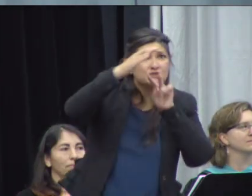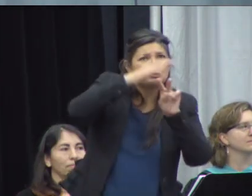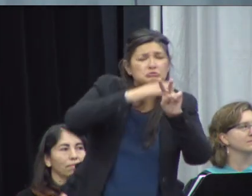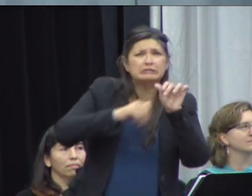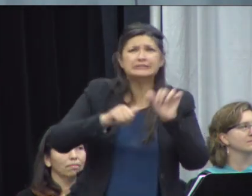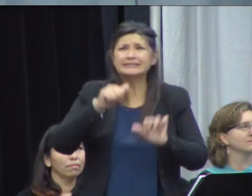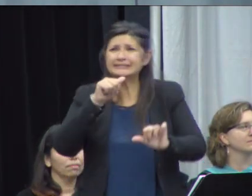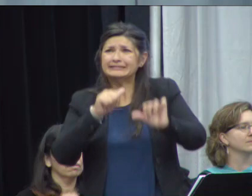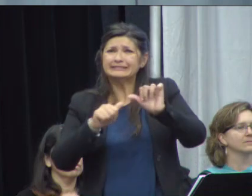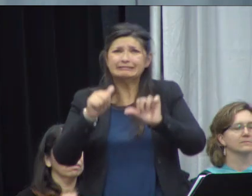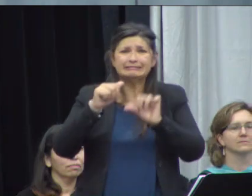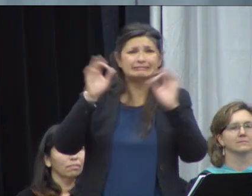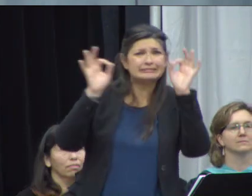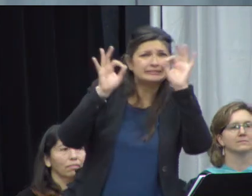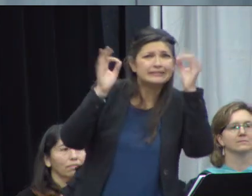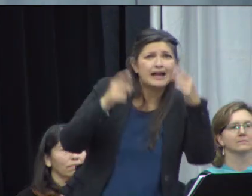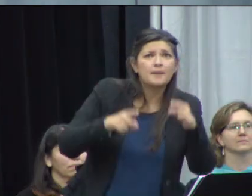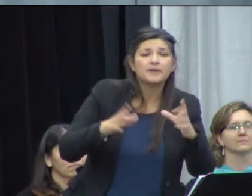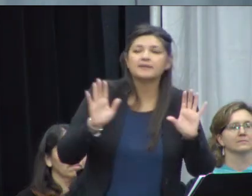to face the future for, like, one more hour.